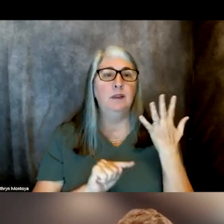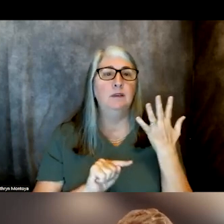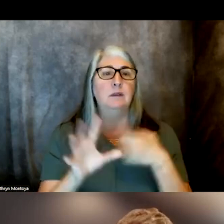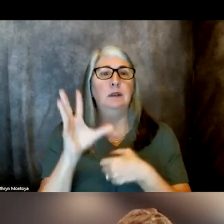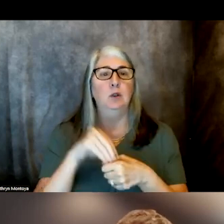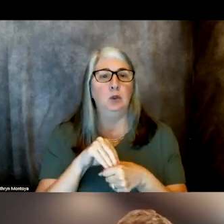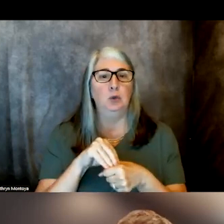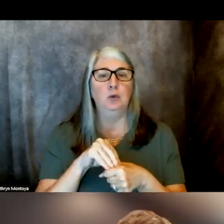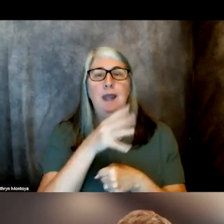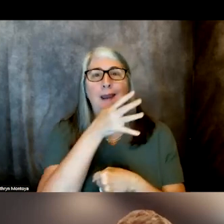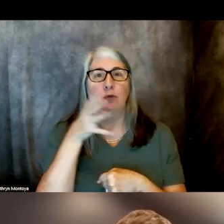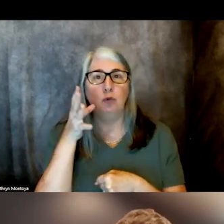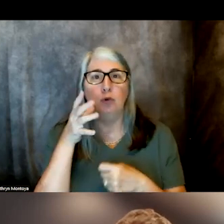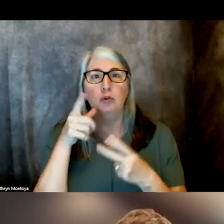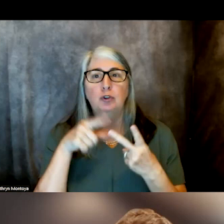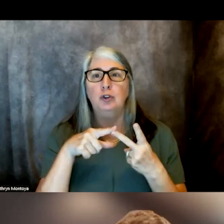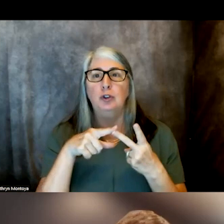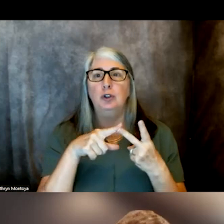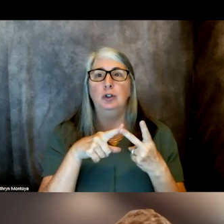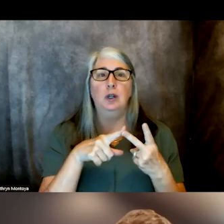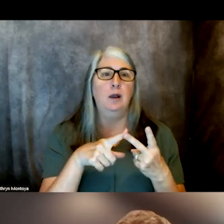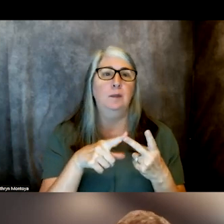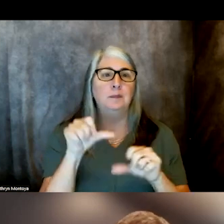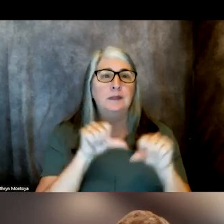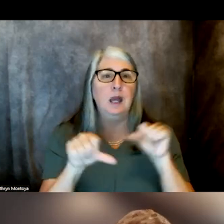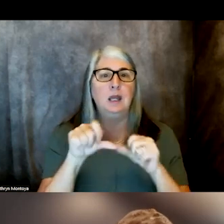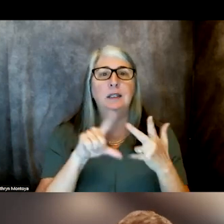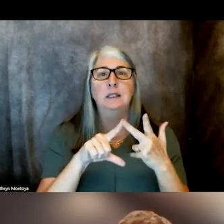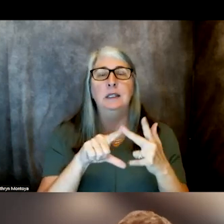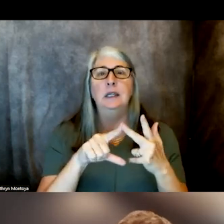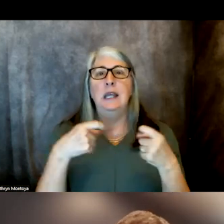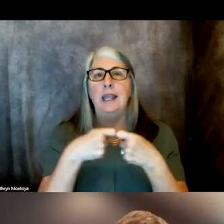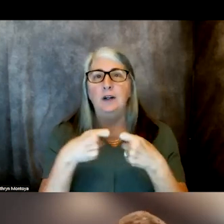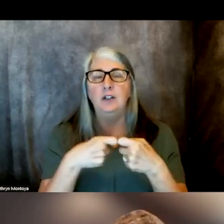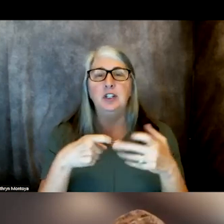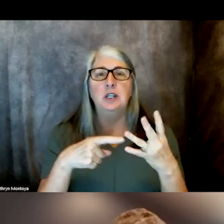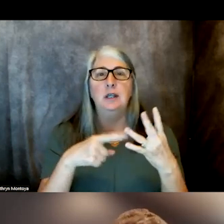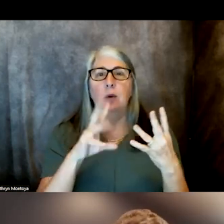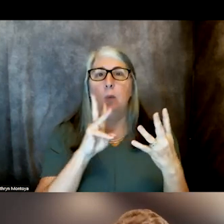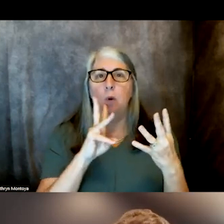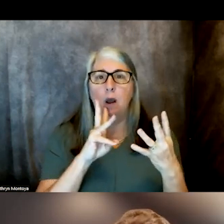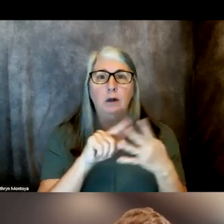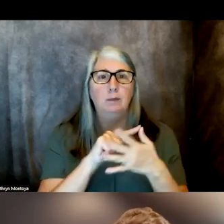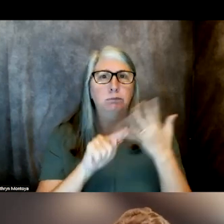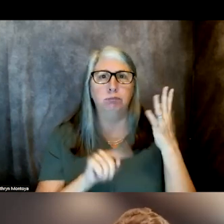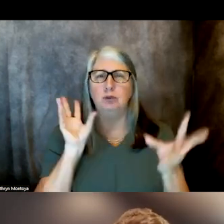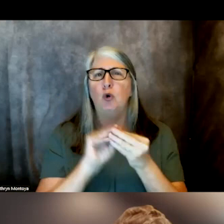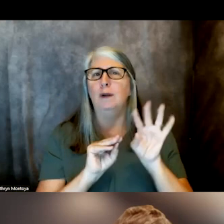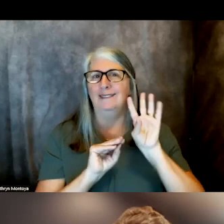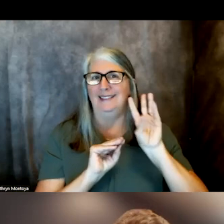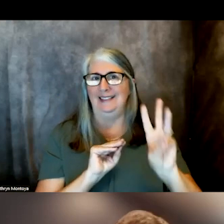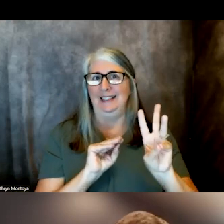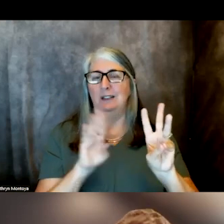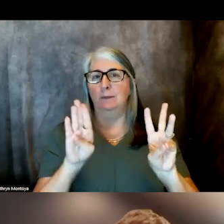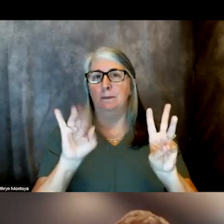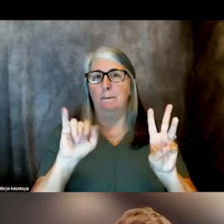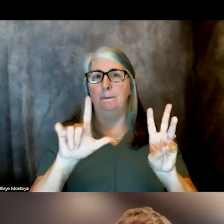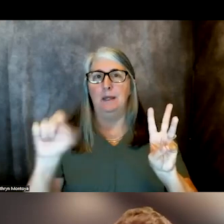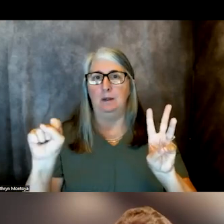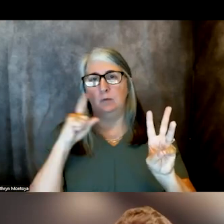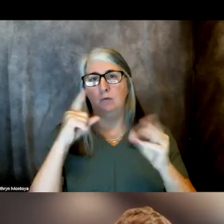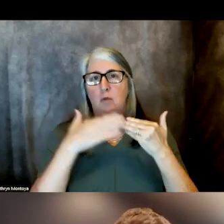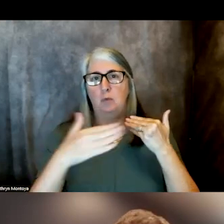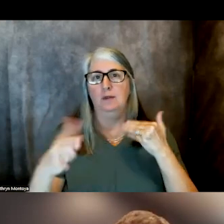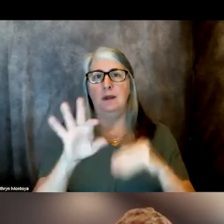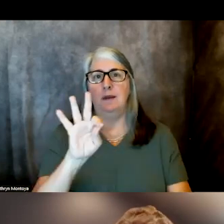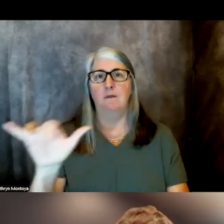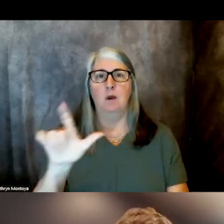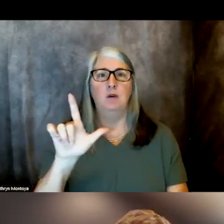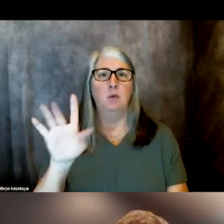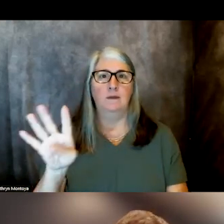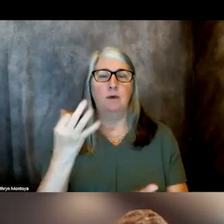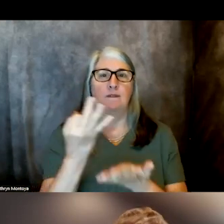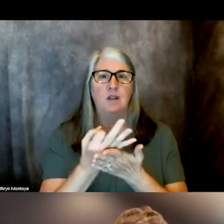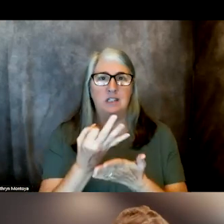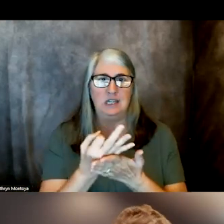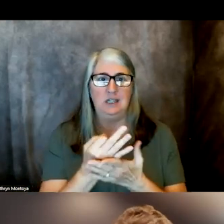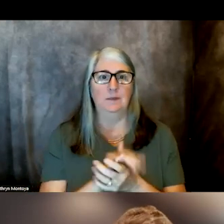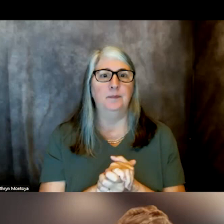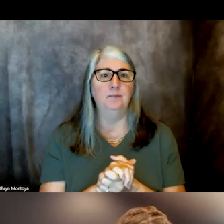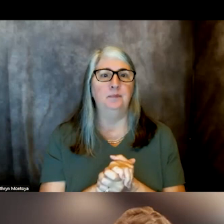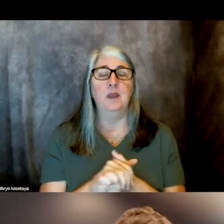CULTURE, AND OTHERS FOR THAT FUNDING. SO THAT DEADLINE IS FRIDAY.